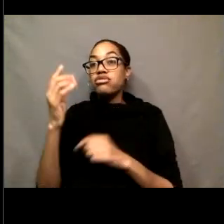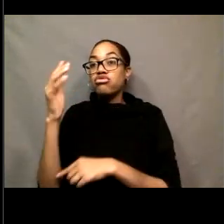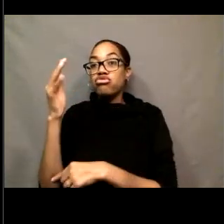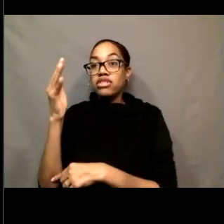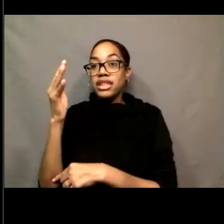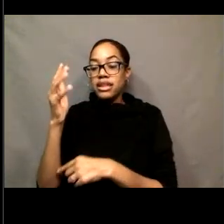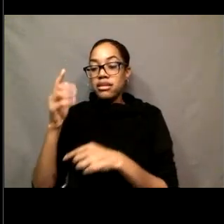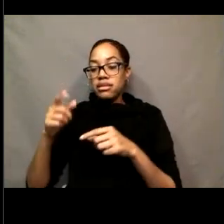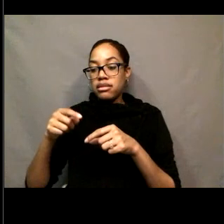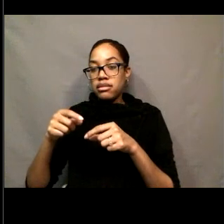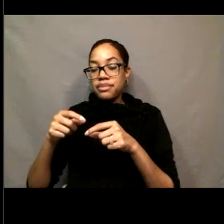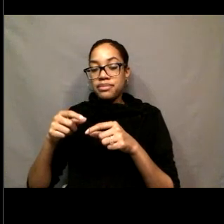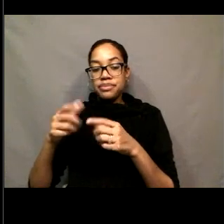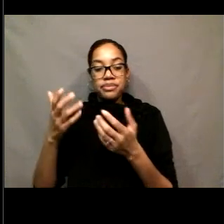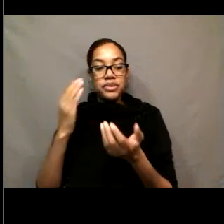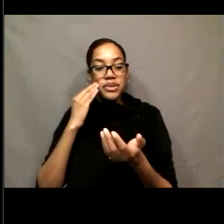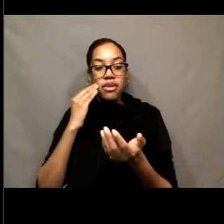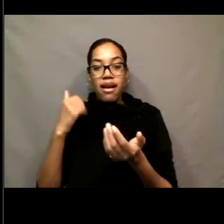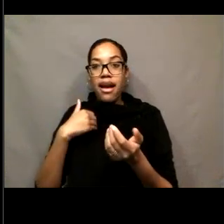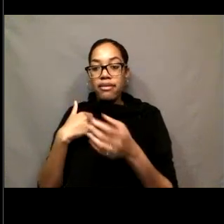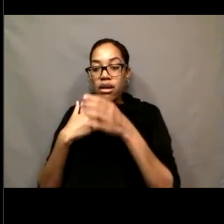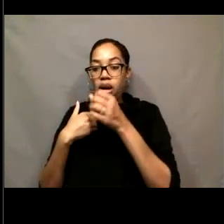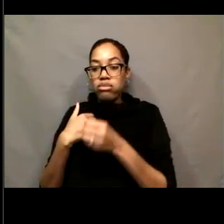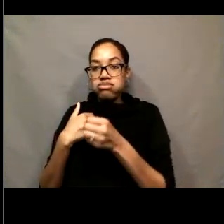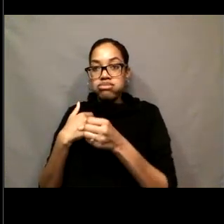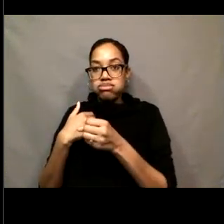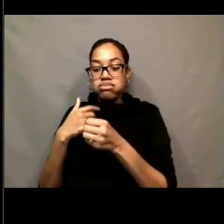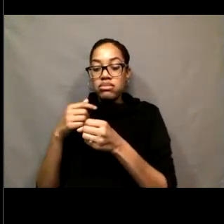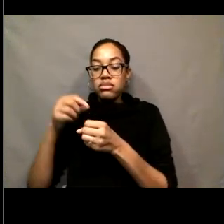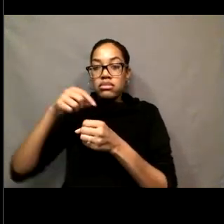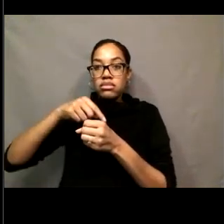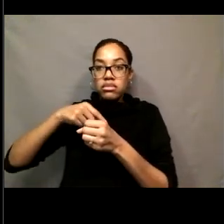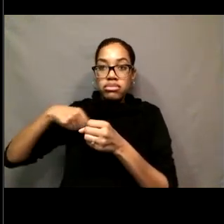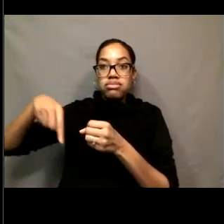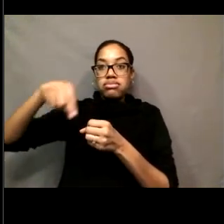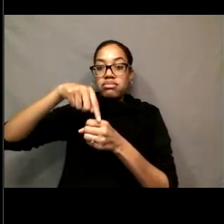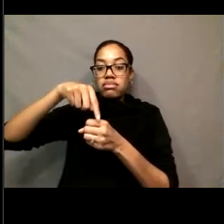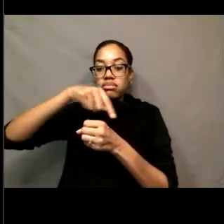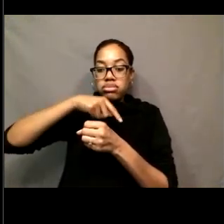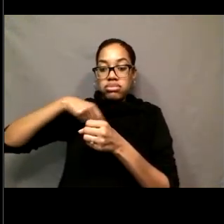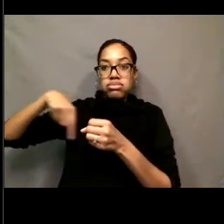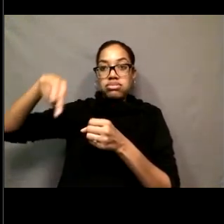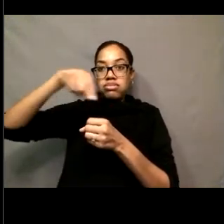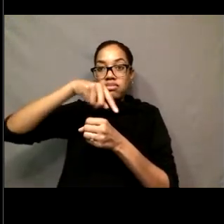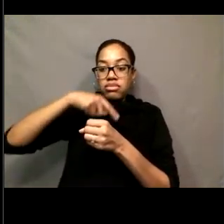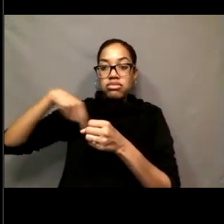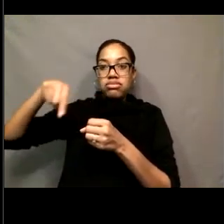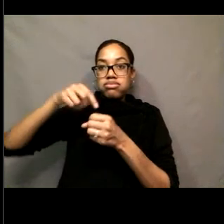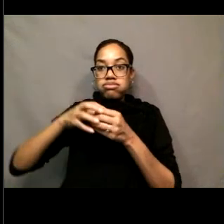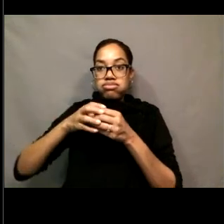With trees they have a regular annual, you know, yearly cycle of growing that creates these rings,